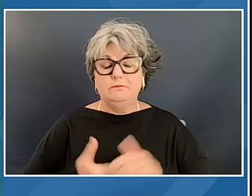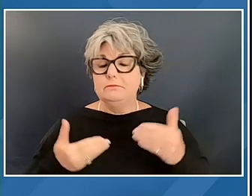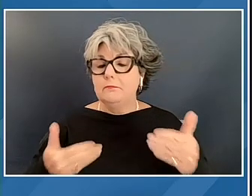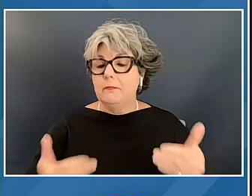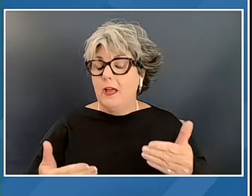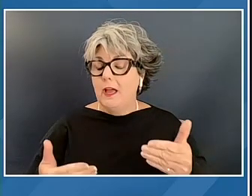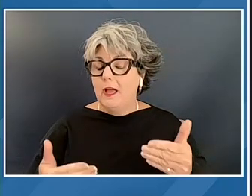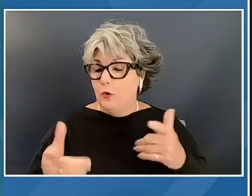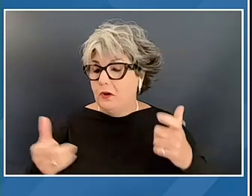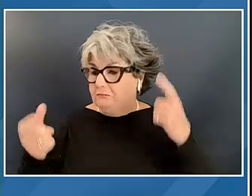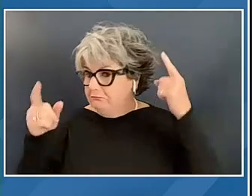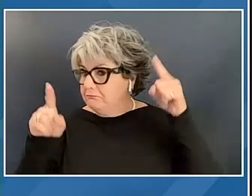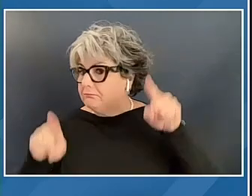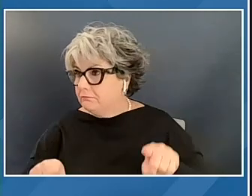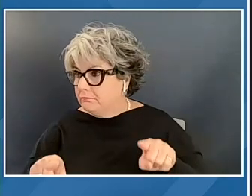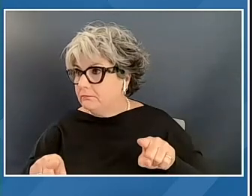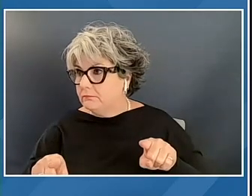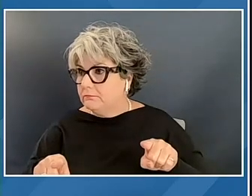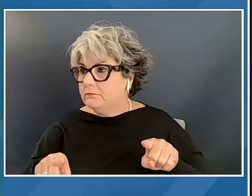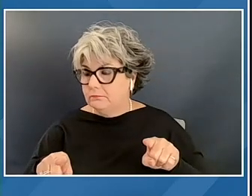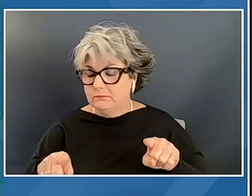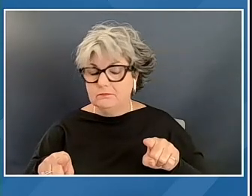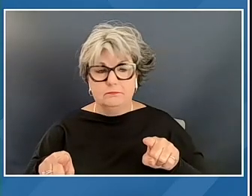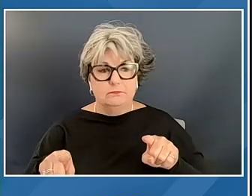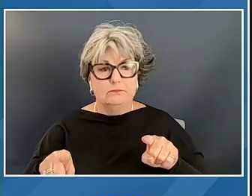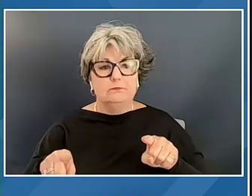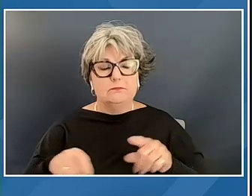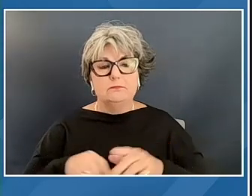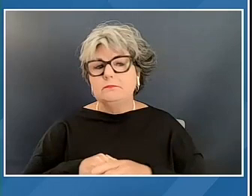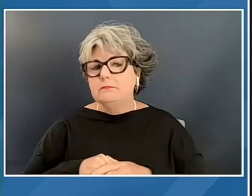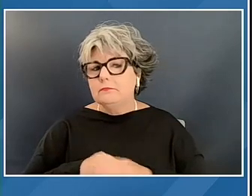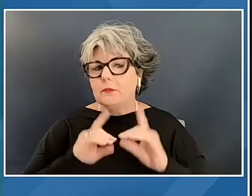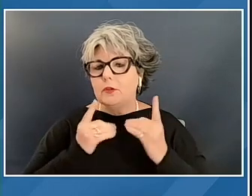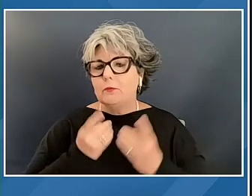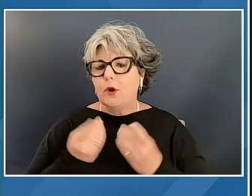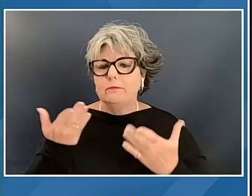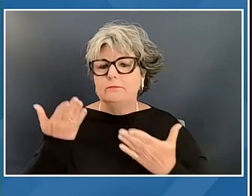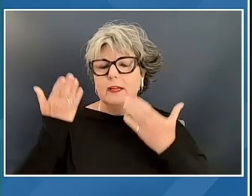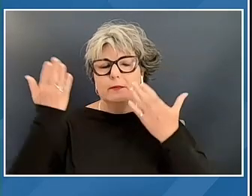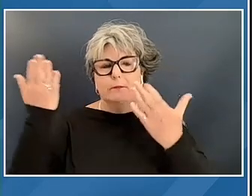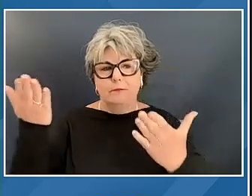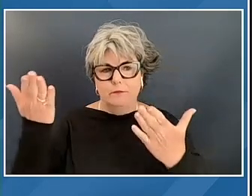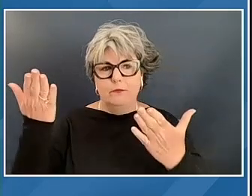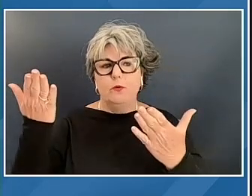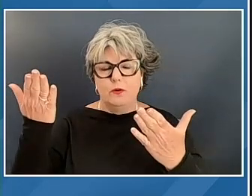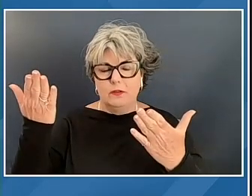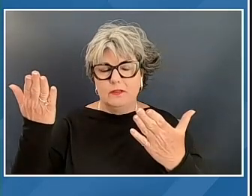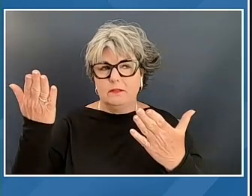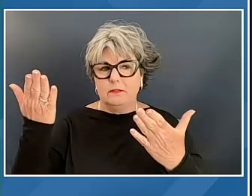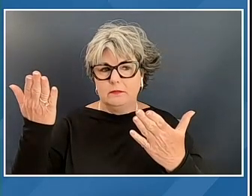the Department has put forth on what the